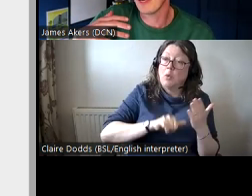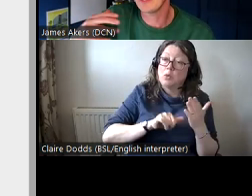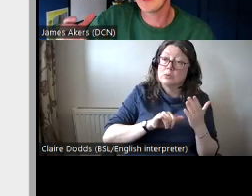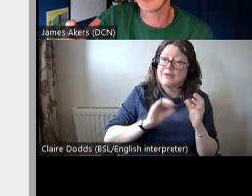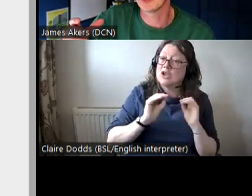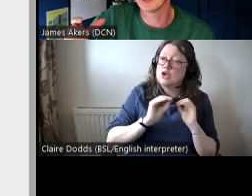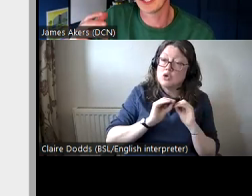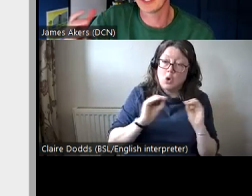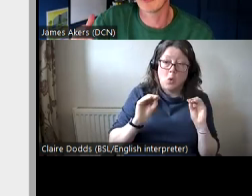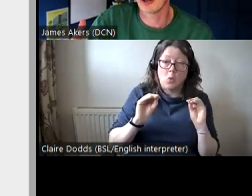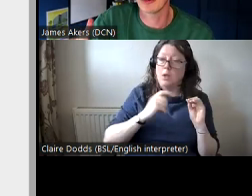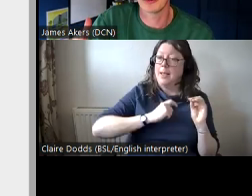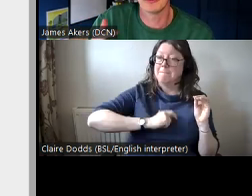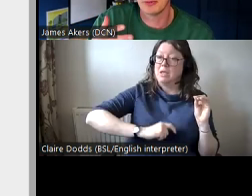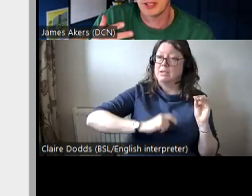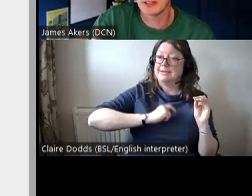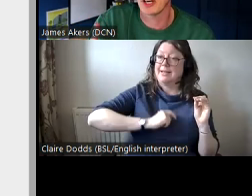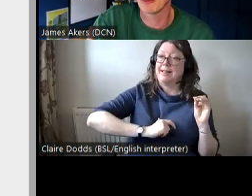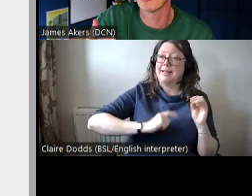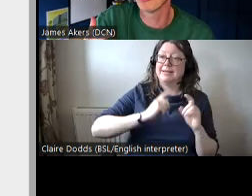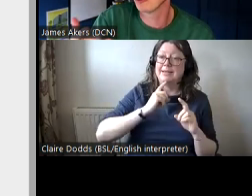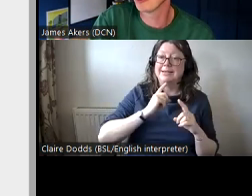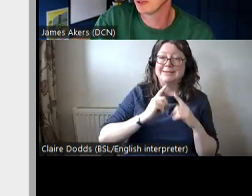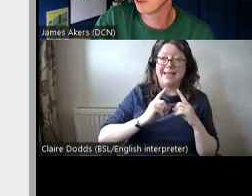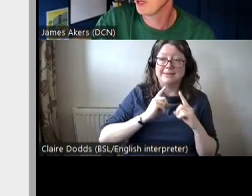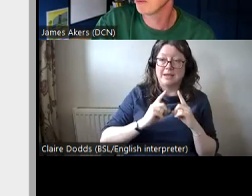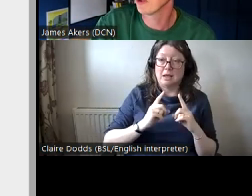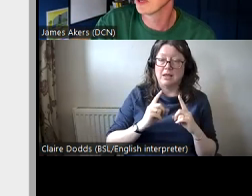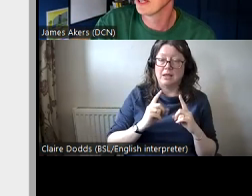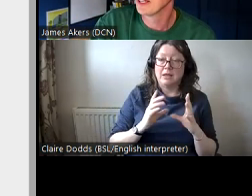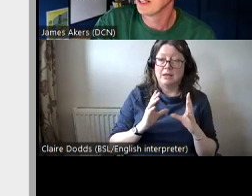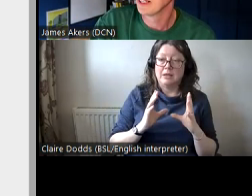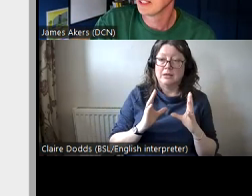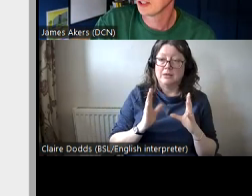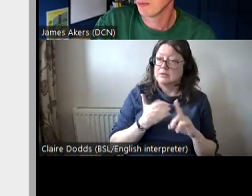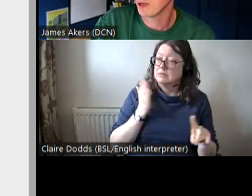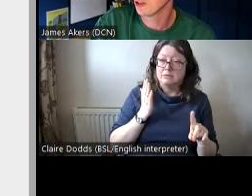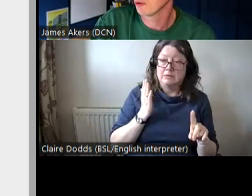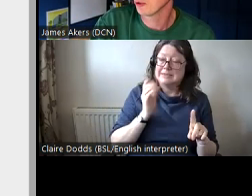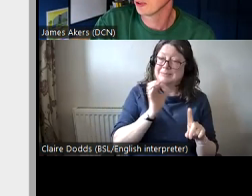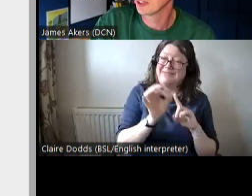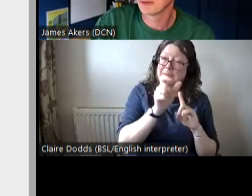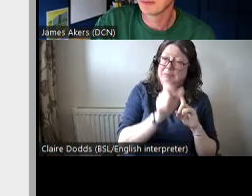Anything which is identifiable for specific people to come into your reports.